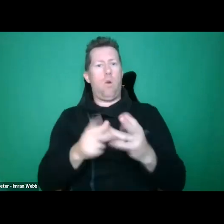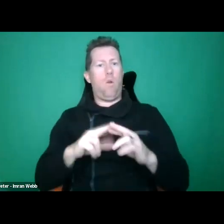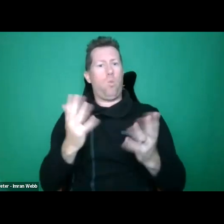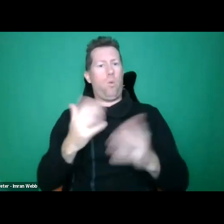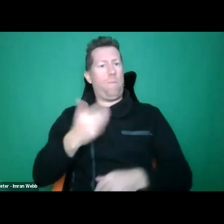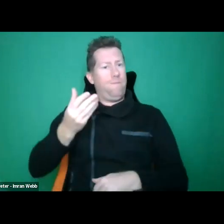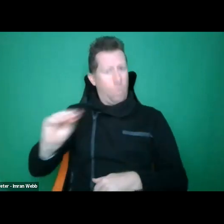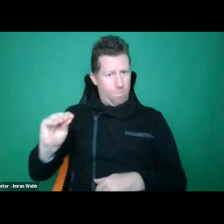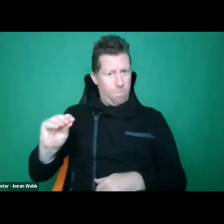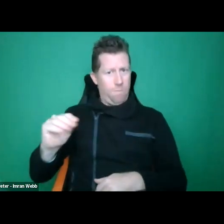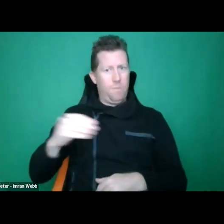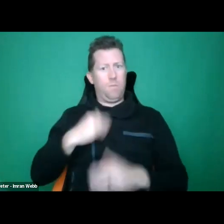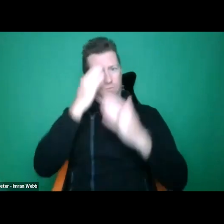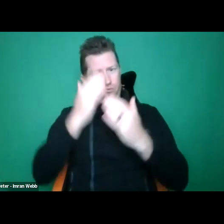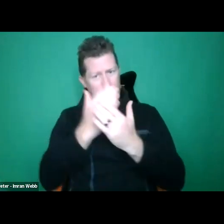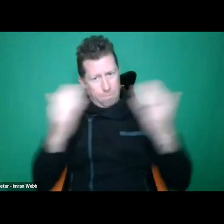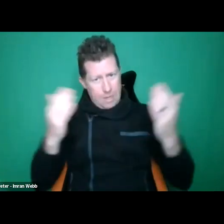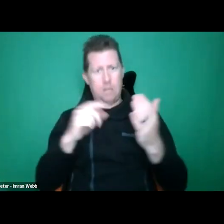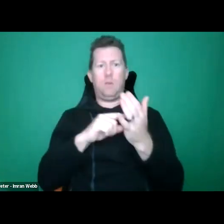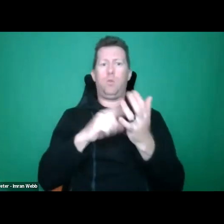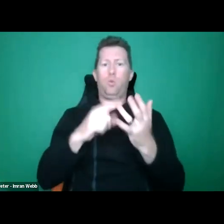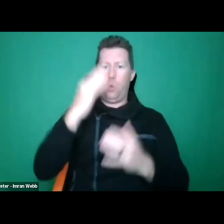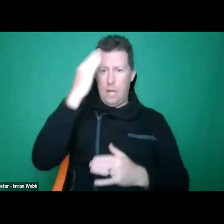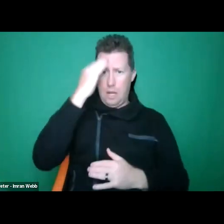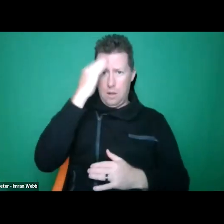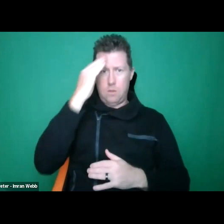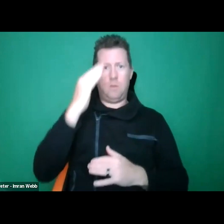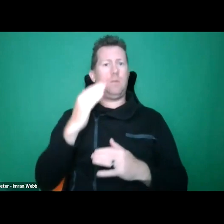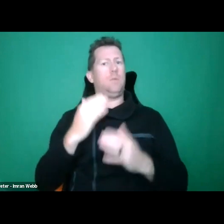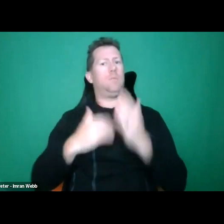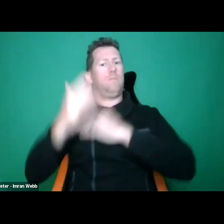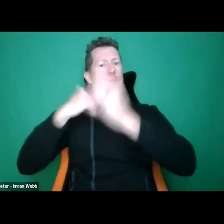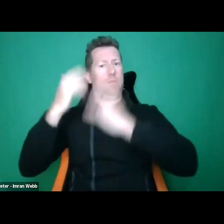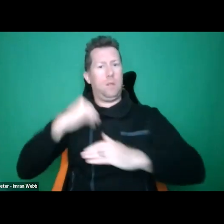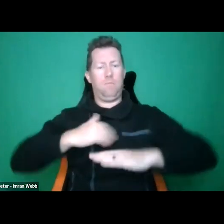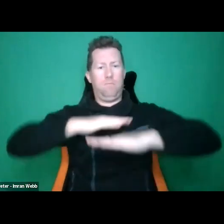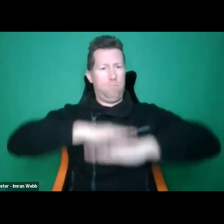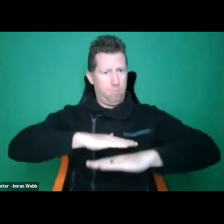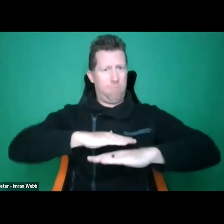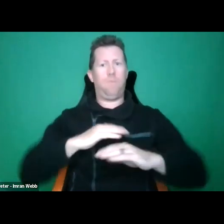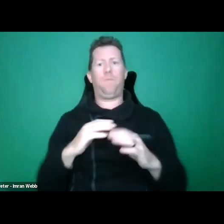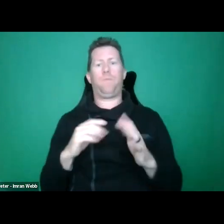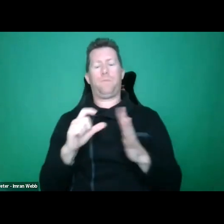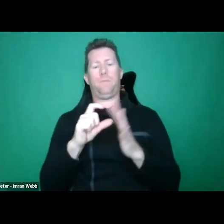And I pay respects to the Elders and traditional owners of the land where I'm on today. The Dharug Nation.